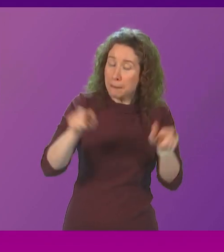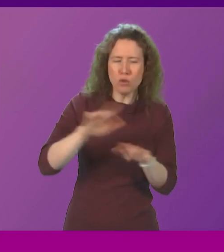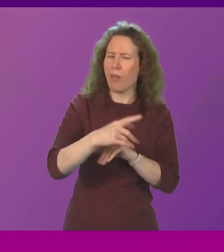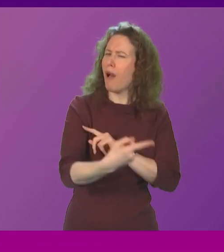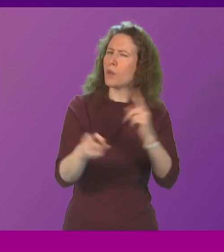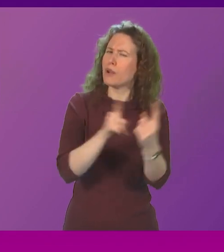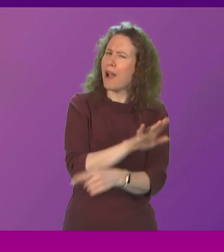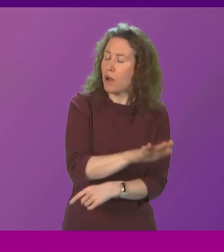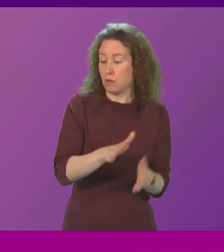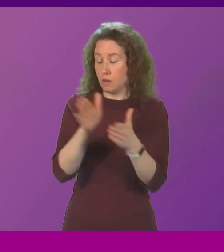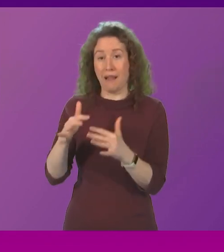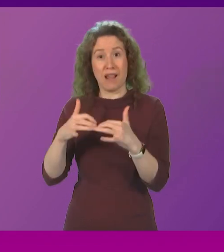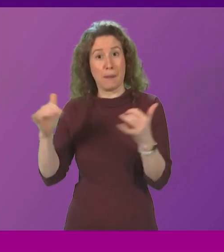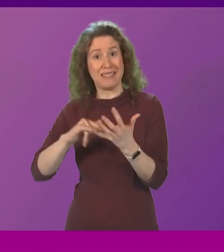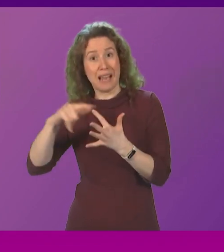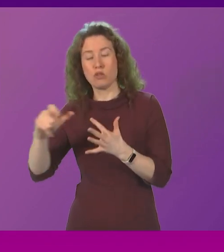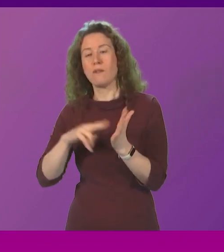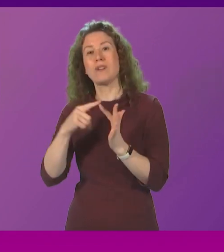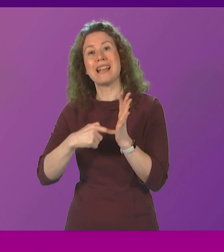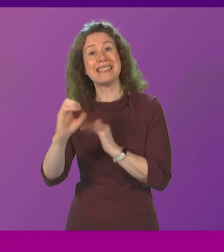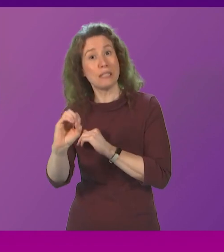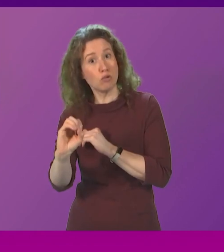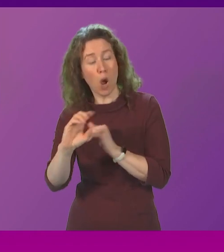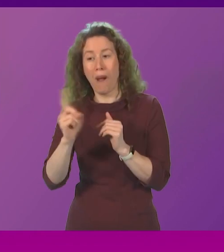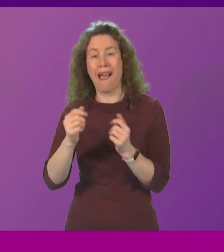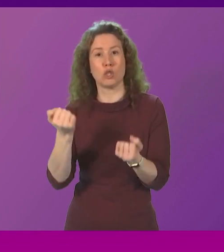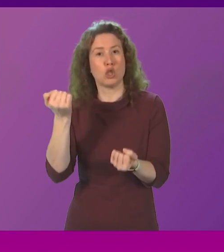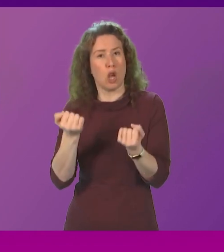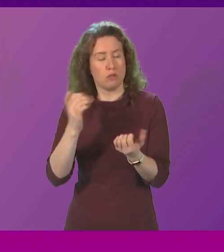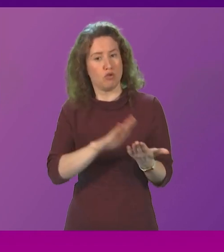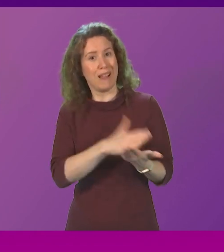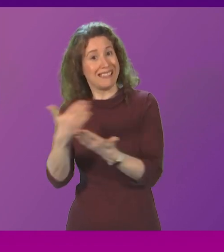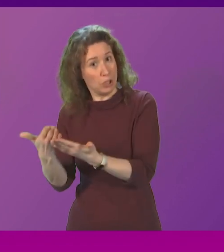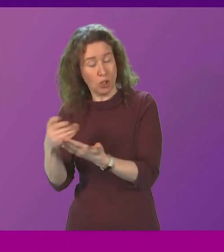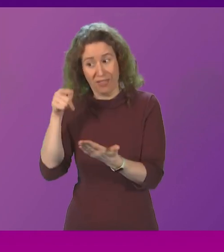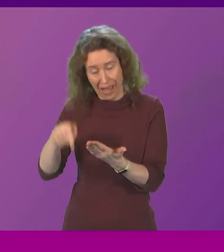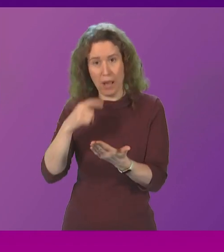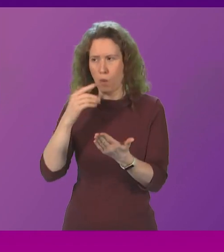We have a Cabinet Secretary for Net Zero and Just Transition to unlock our green potential—that